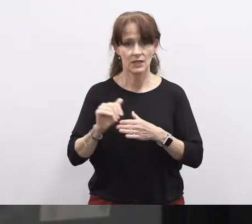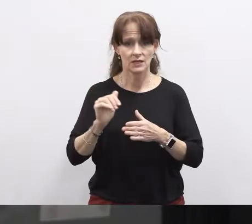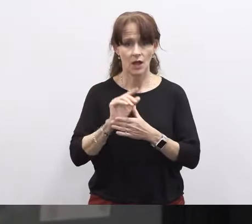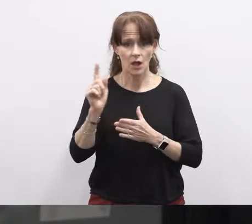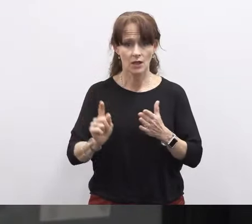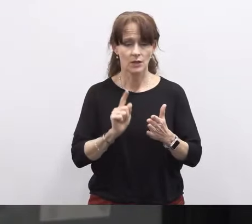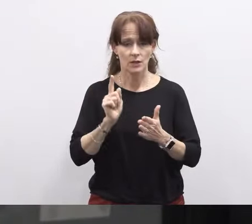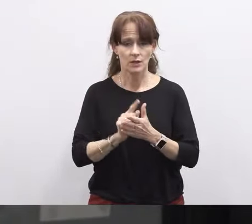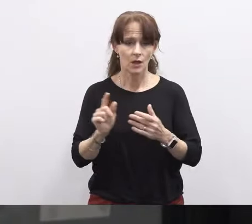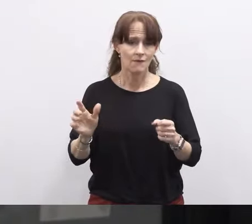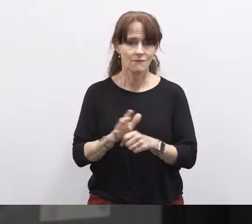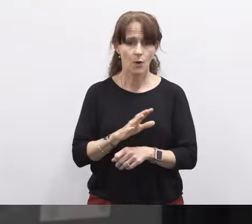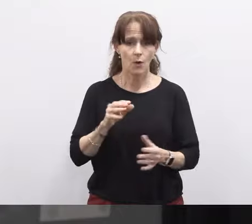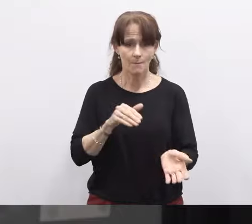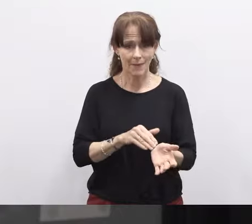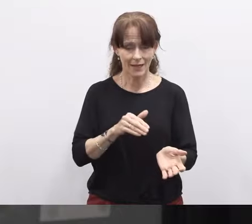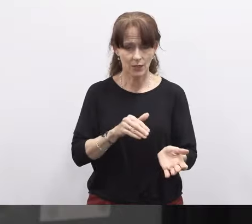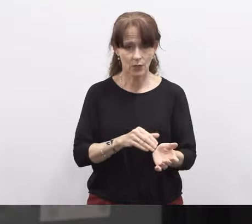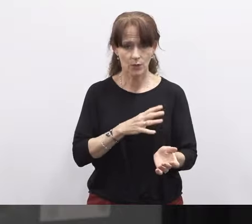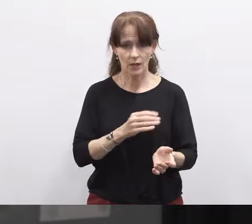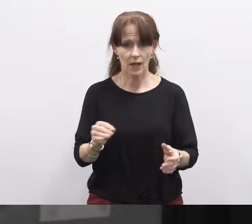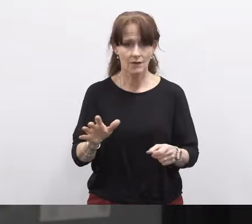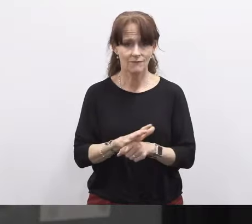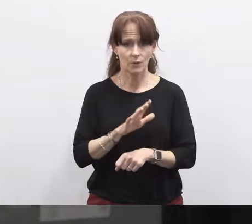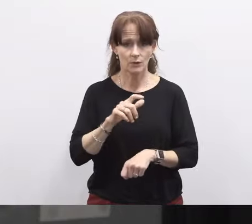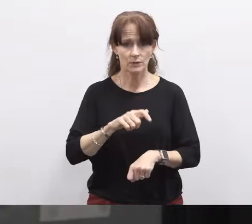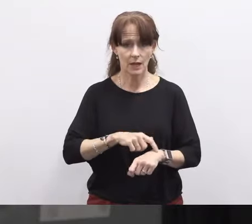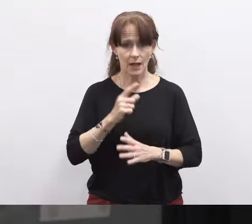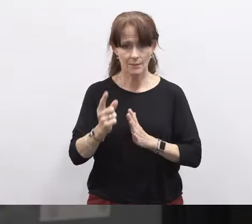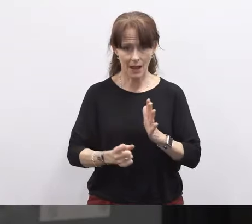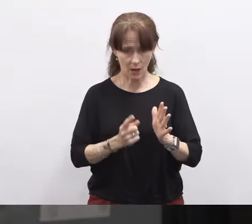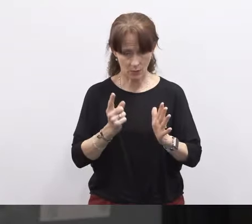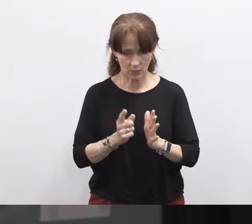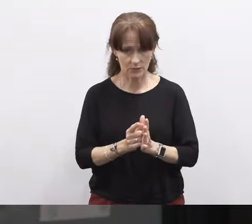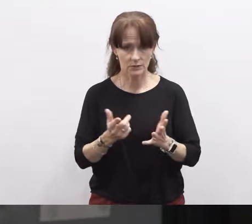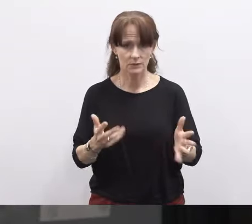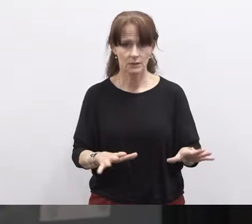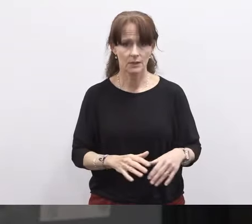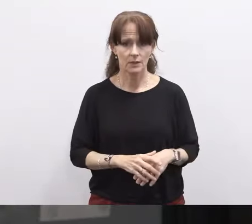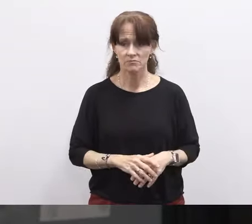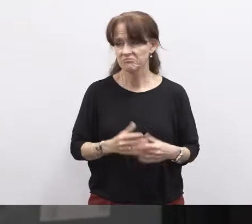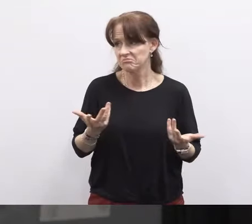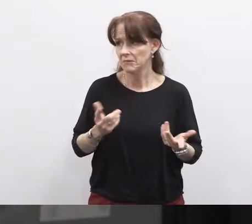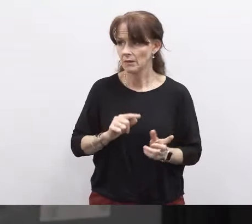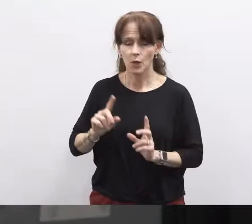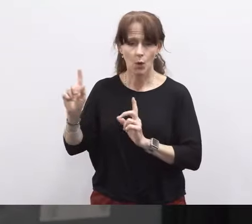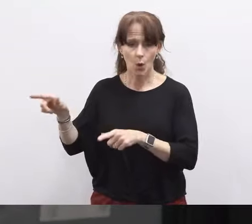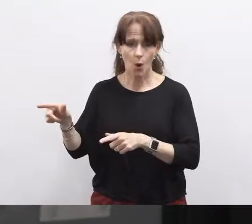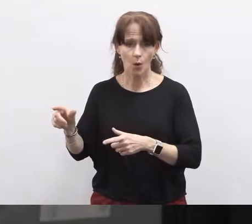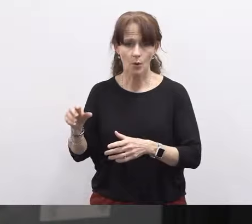with full medical and full-time hours. They could go to, in and out Burger